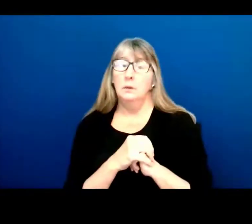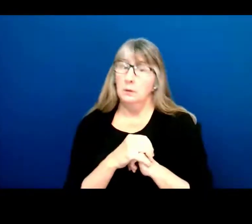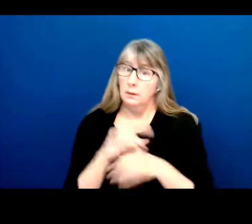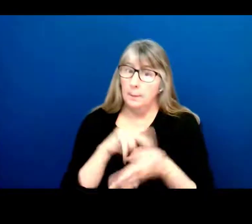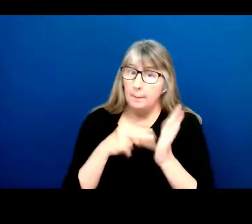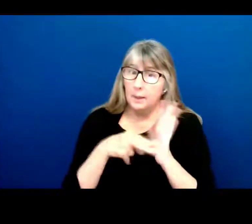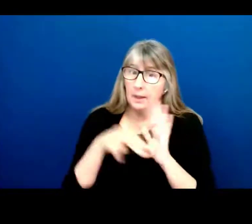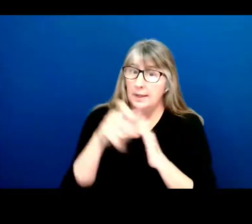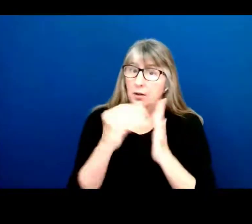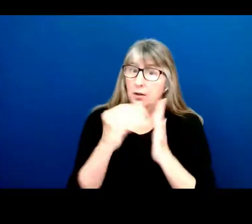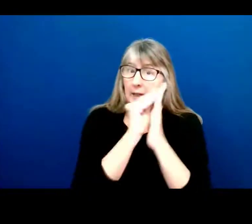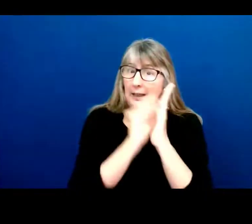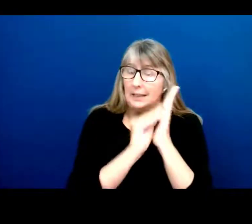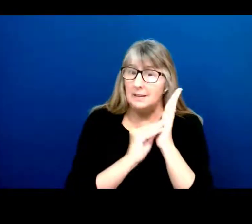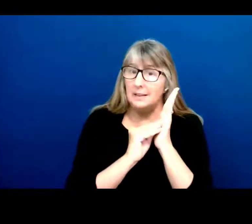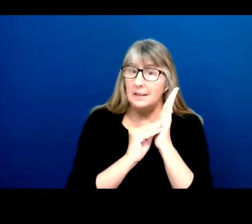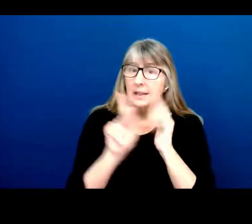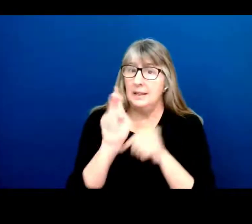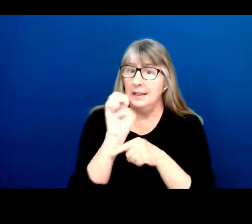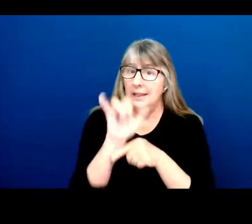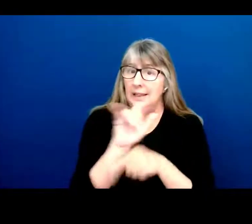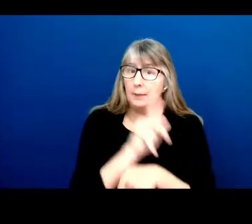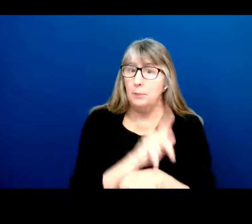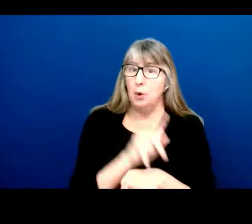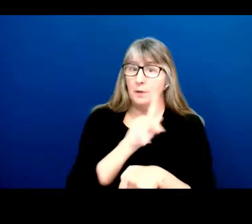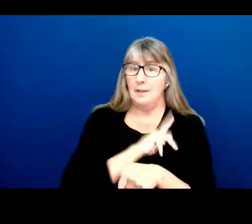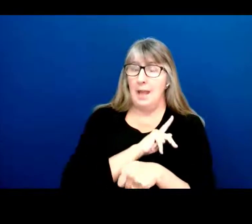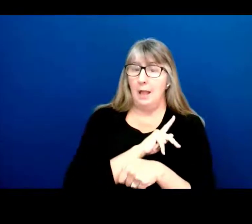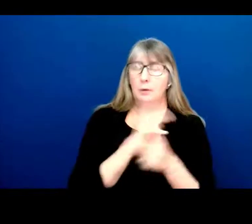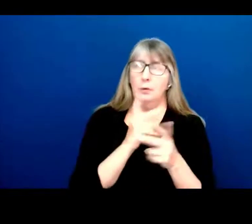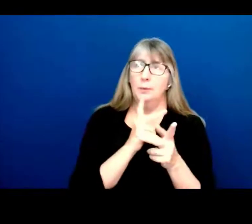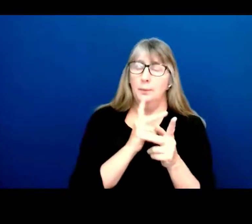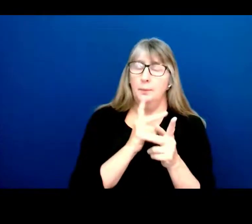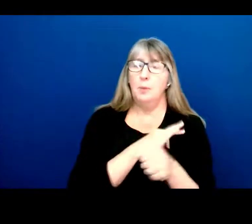in key personnel section of the grant application SF424